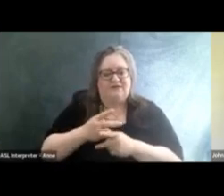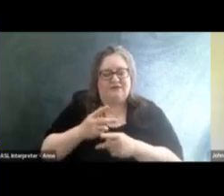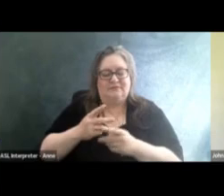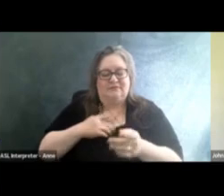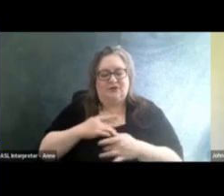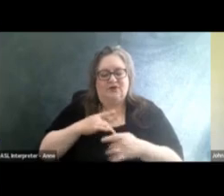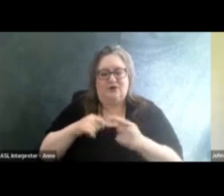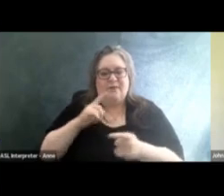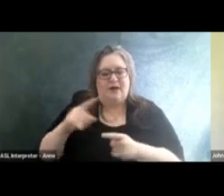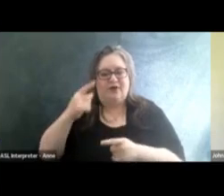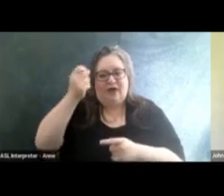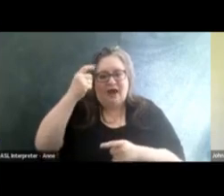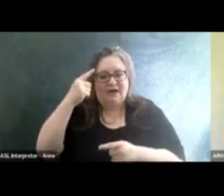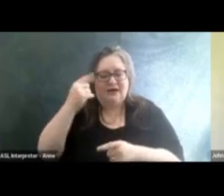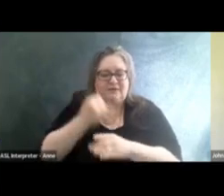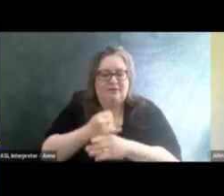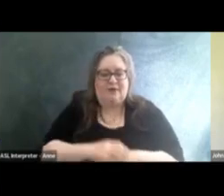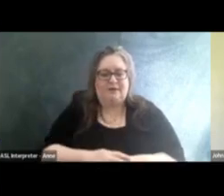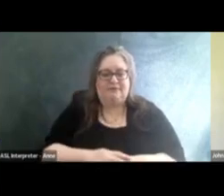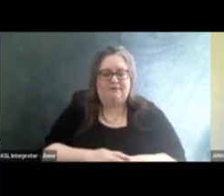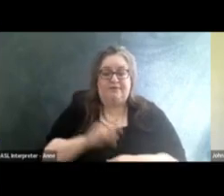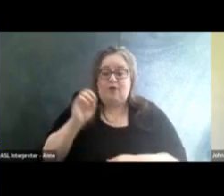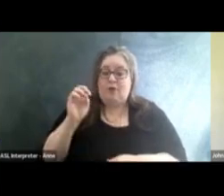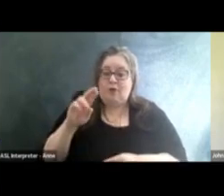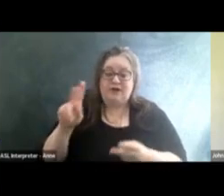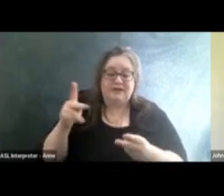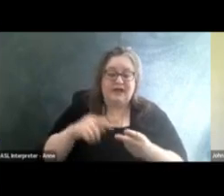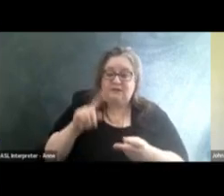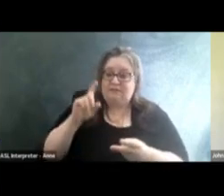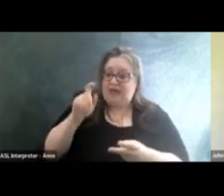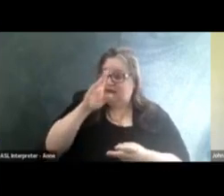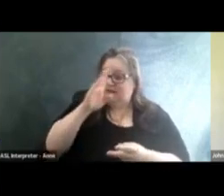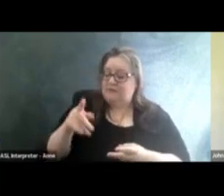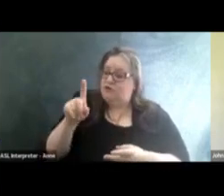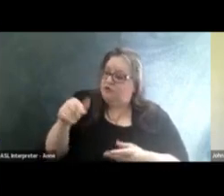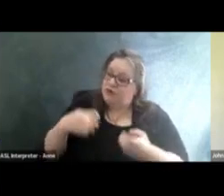can do is you can just ask them about their cognitive impairment. You can see, do you have problems with your memory? Do you have problems with